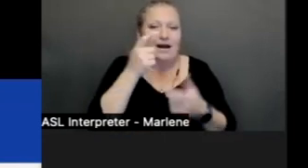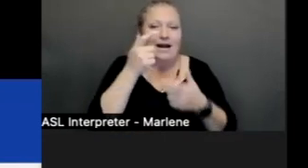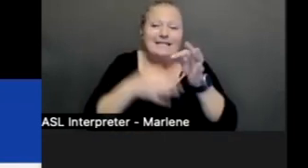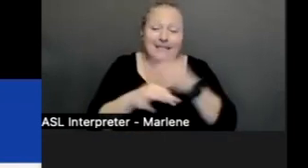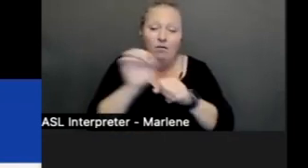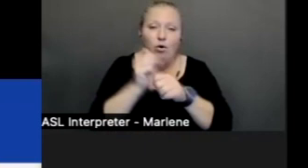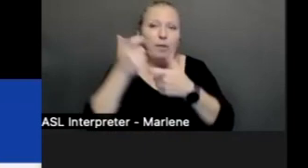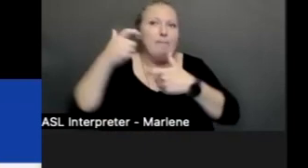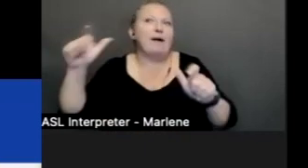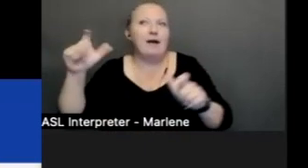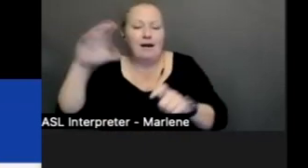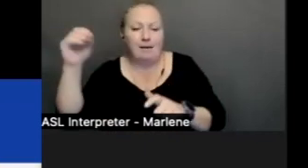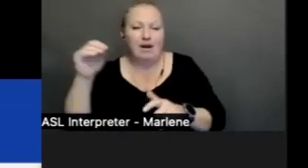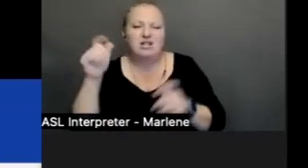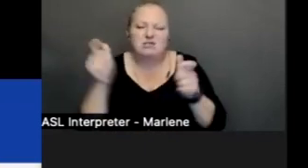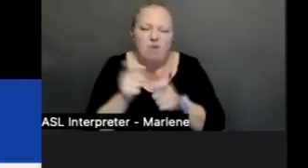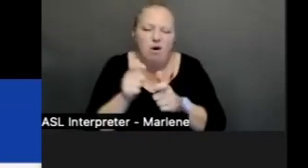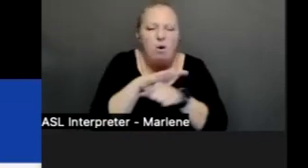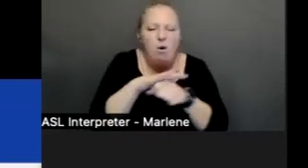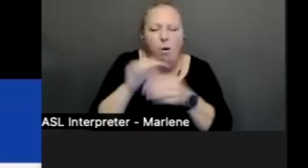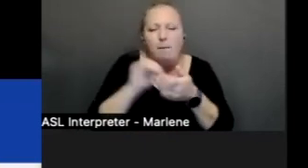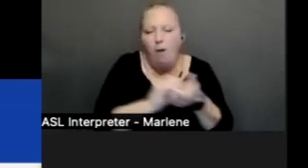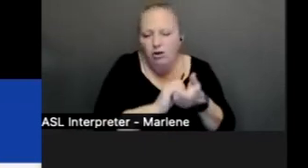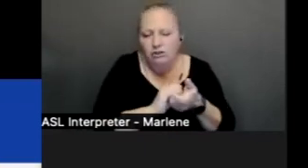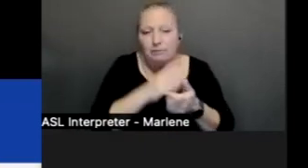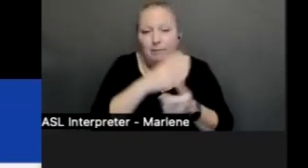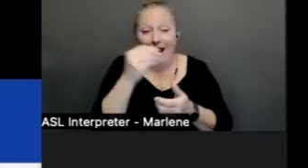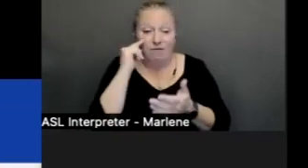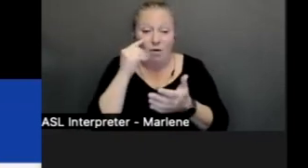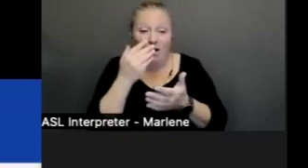local partnership. And then on the side note to on on devices we actually work with a local